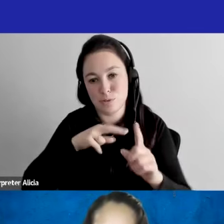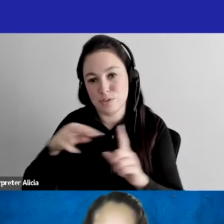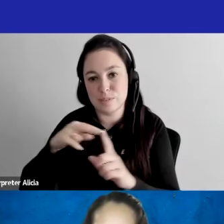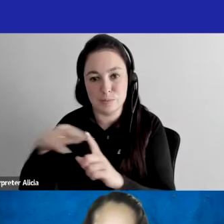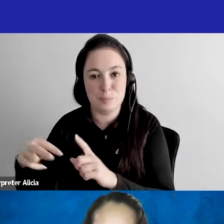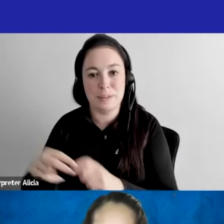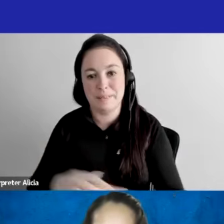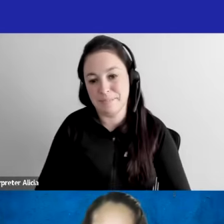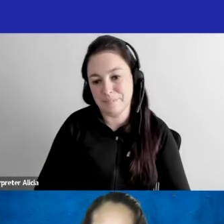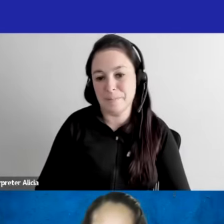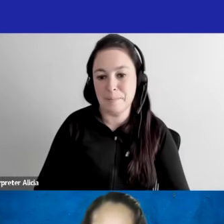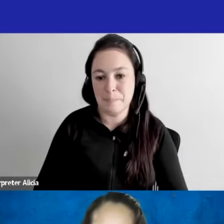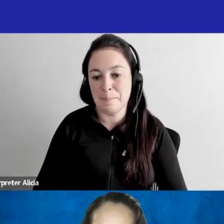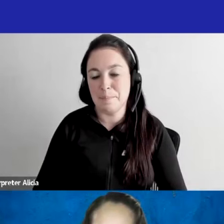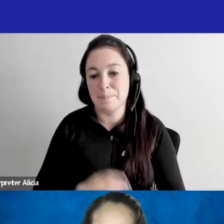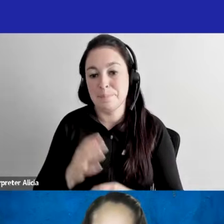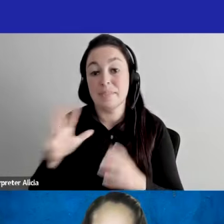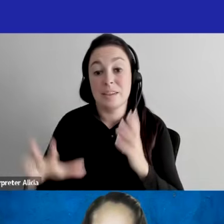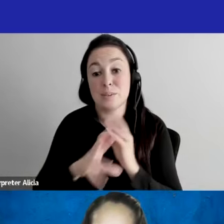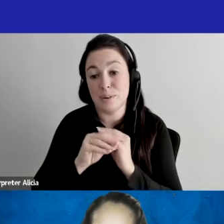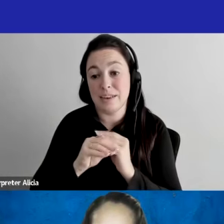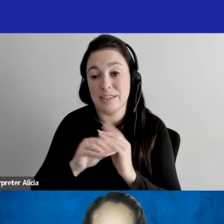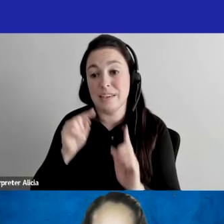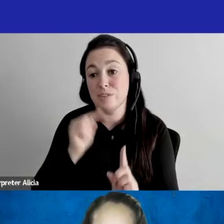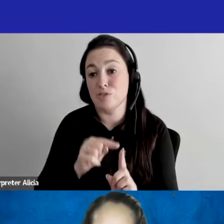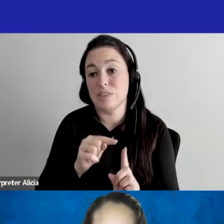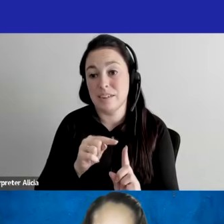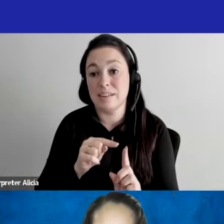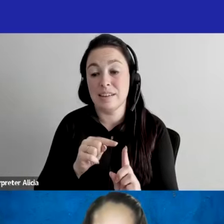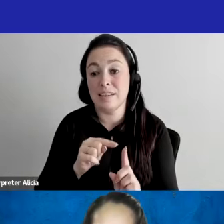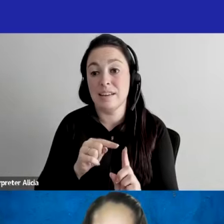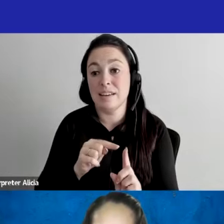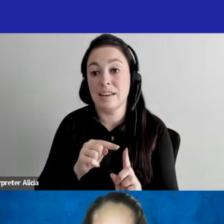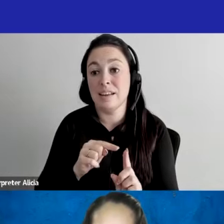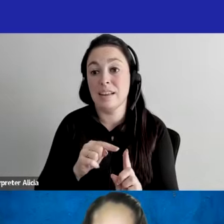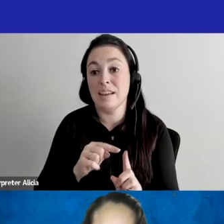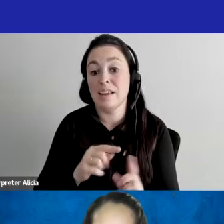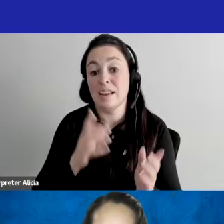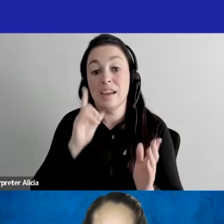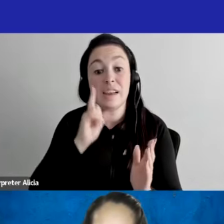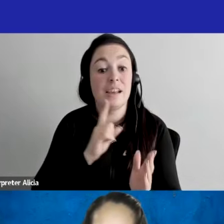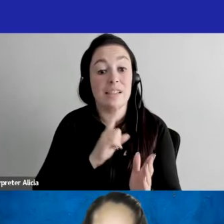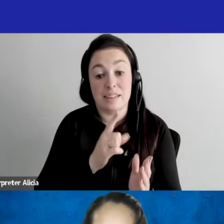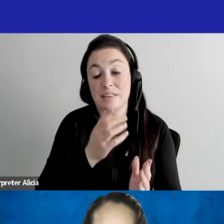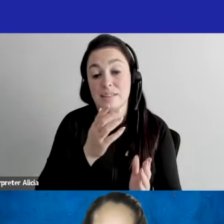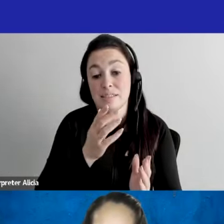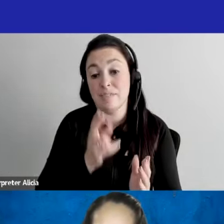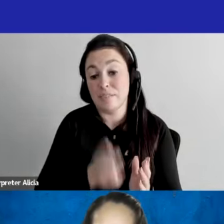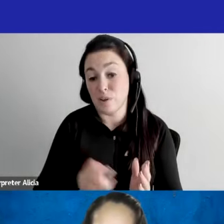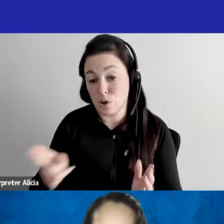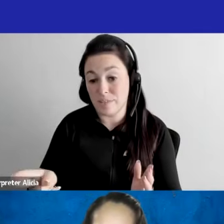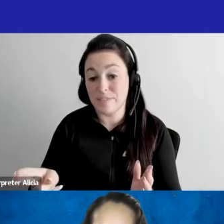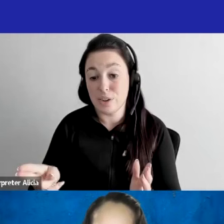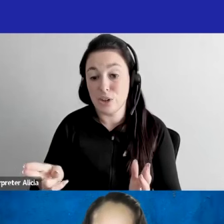And in addition to that, she is a part of the Deaf